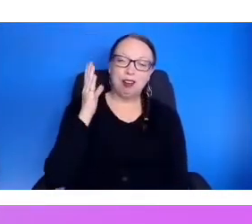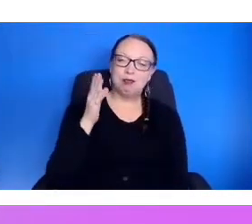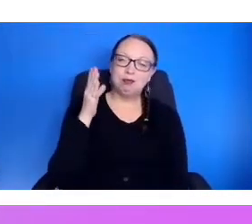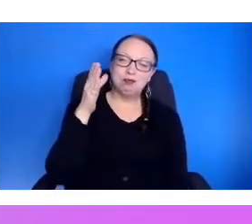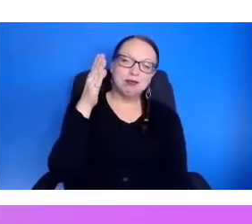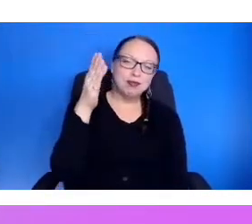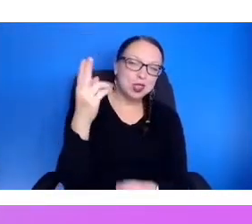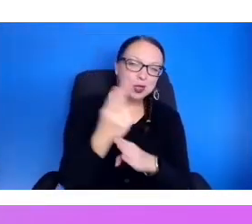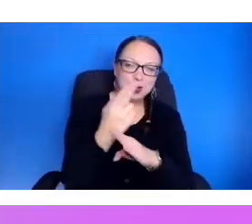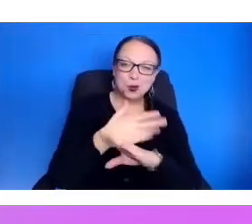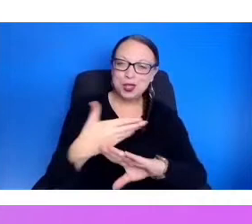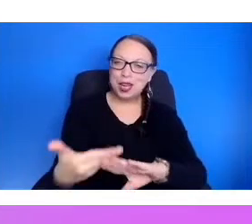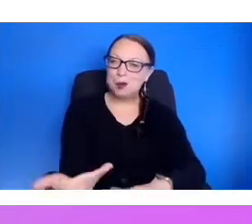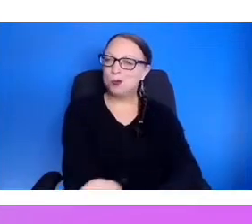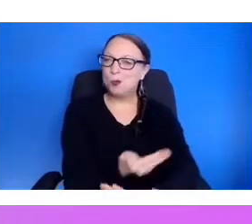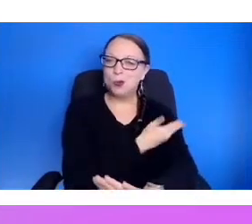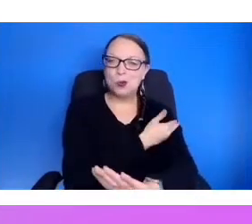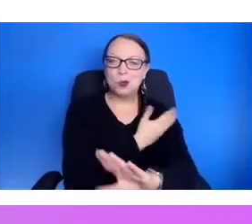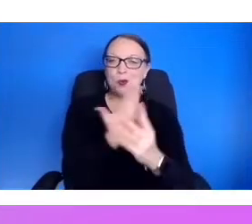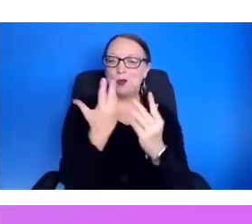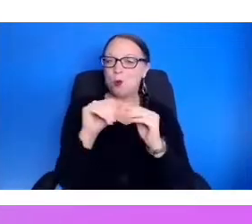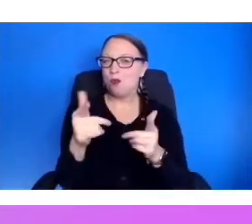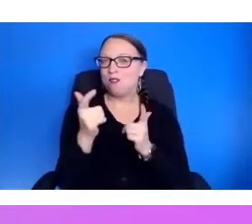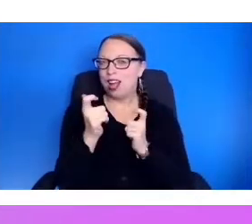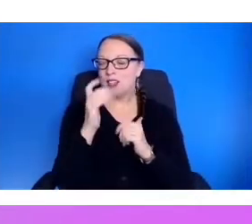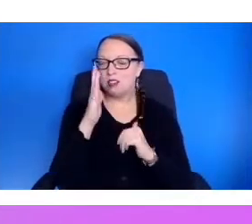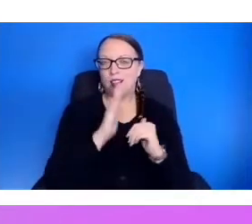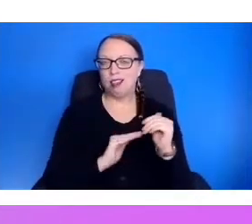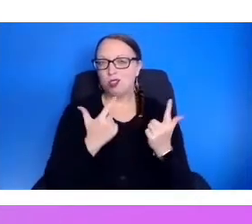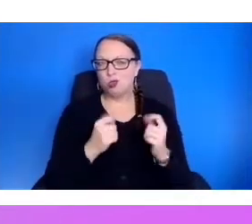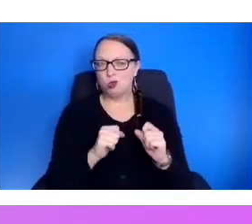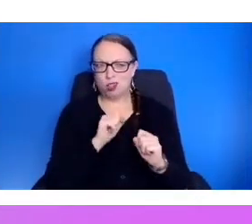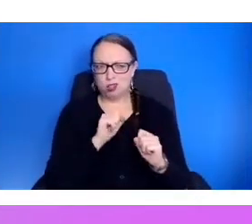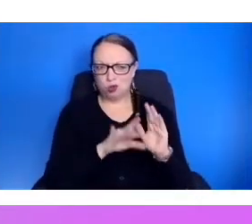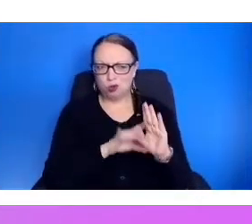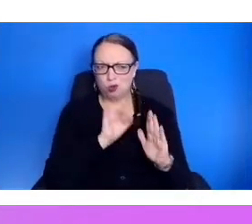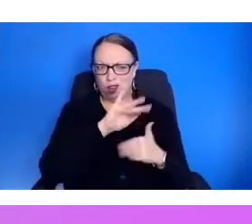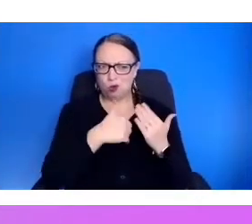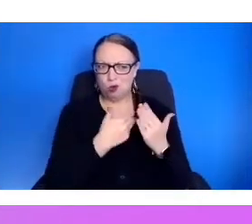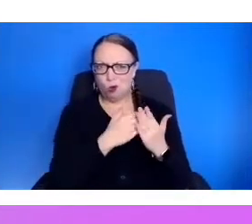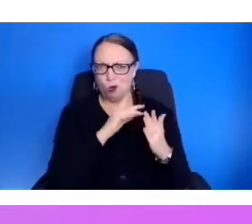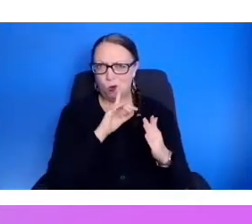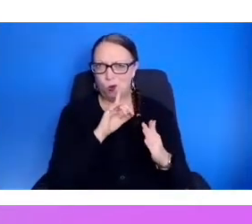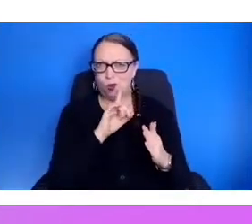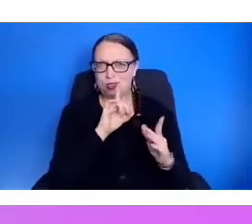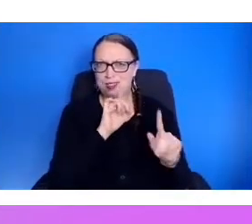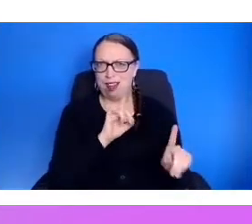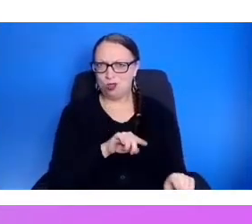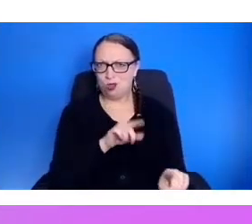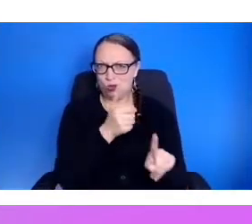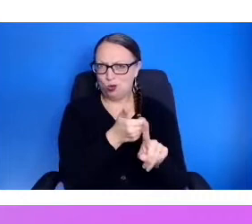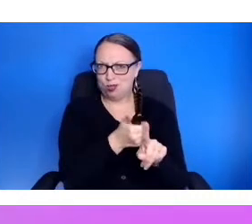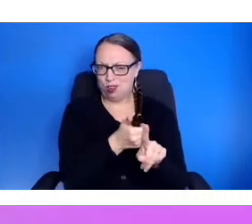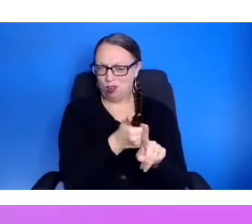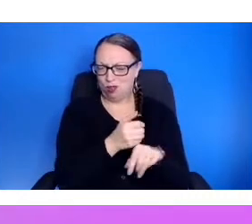than trying to answer everything yourself, so curiosity is the key here, learning how to ask,